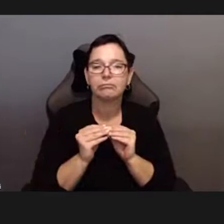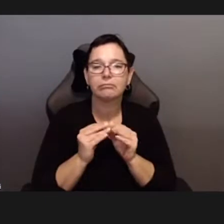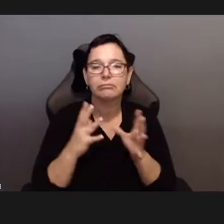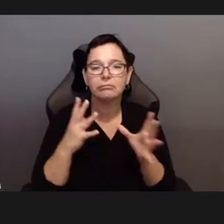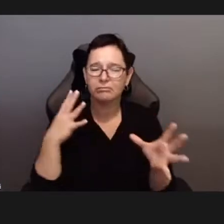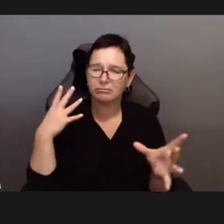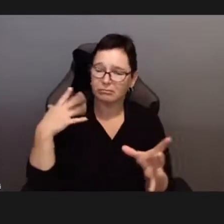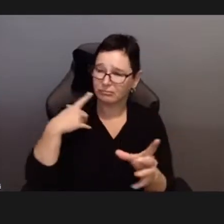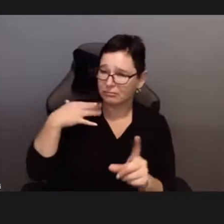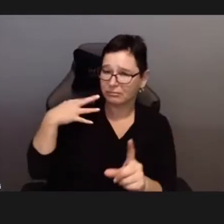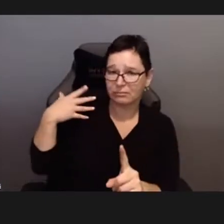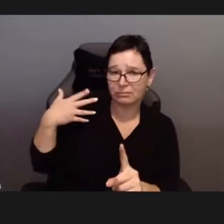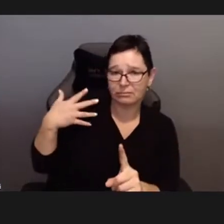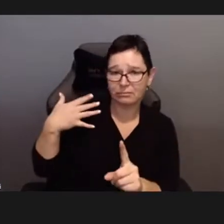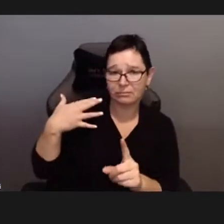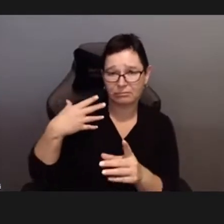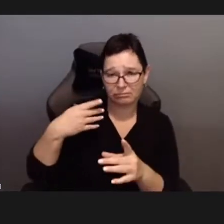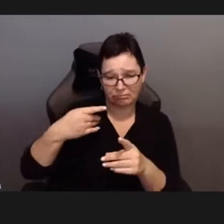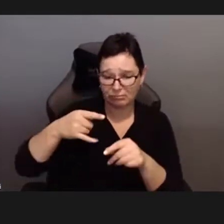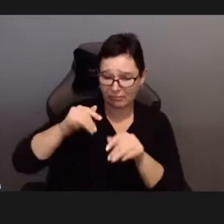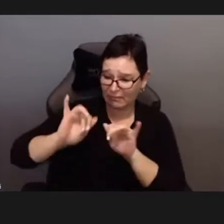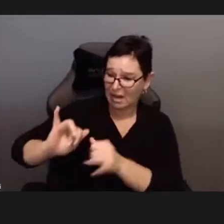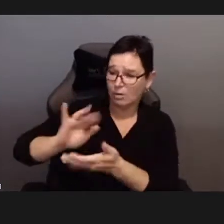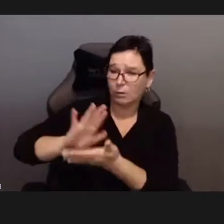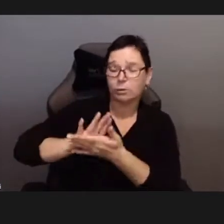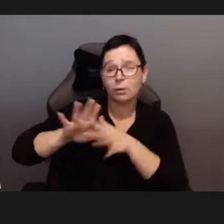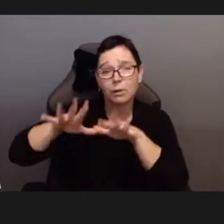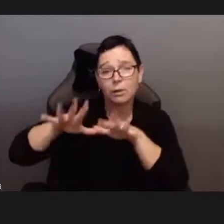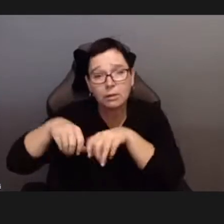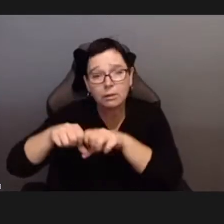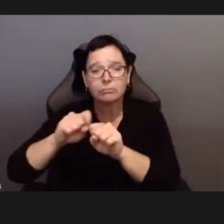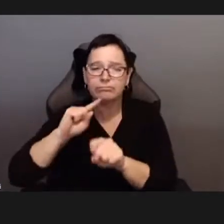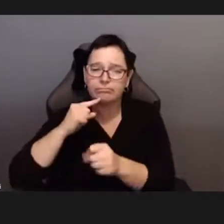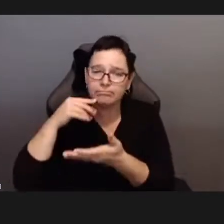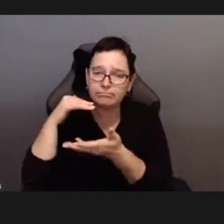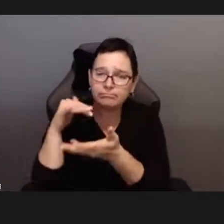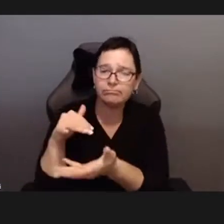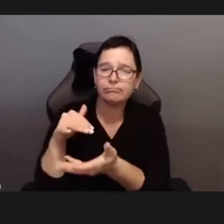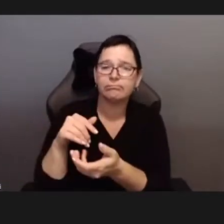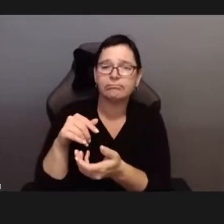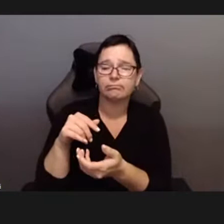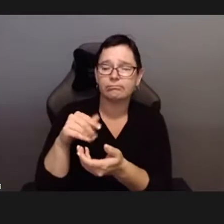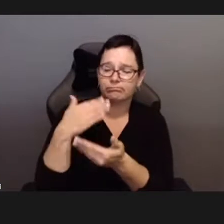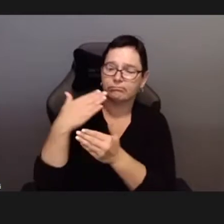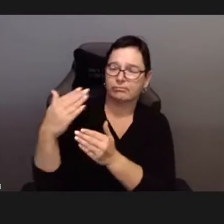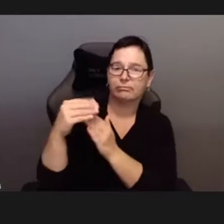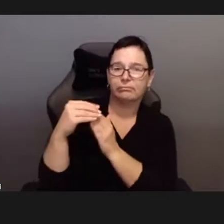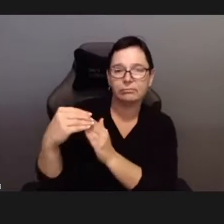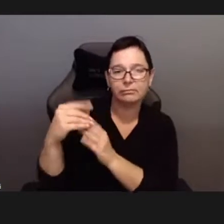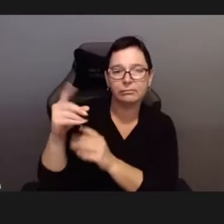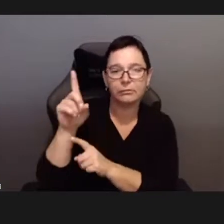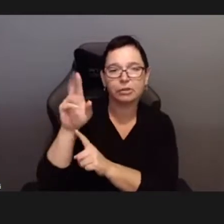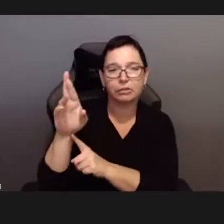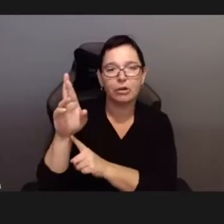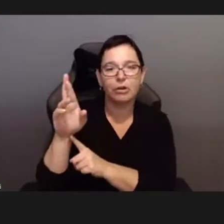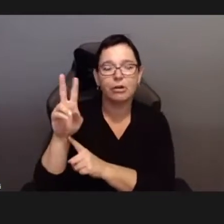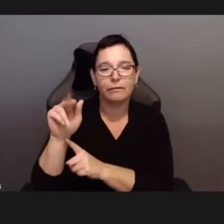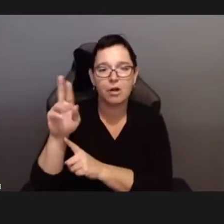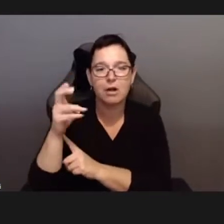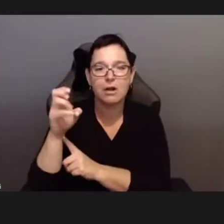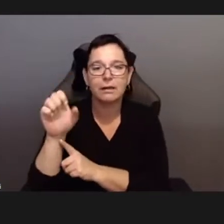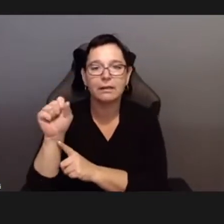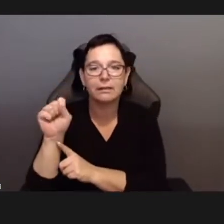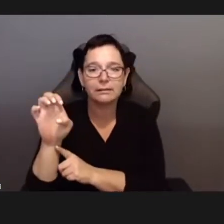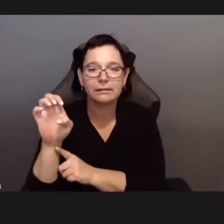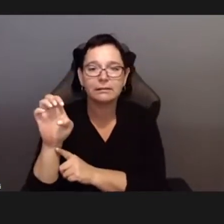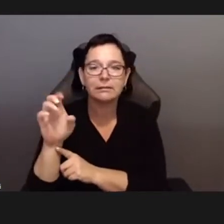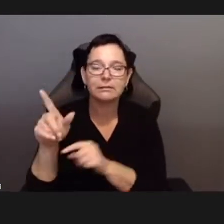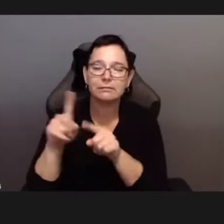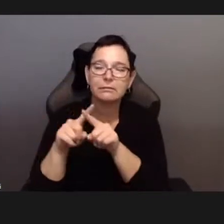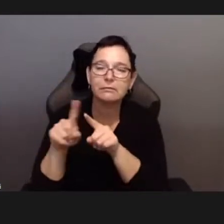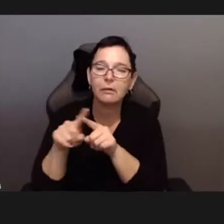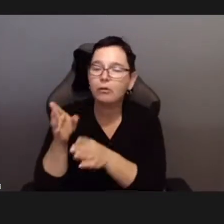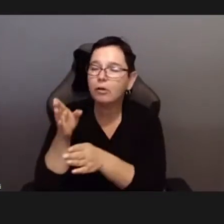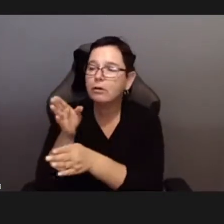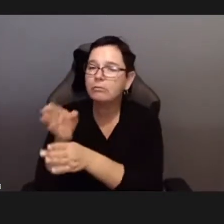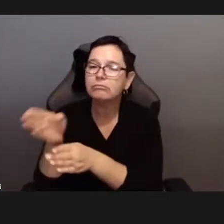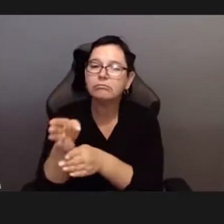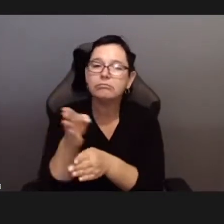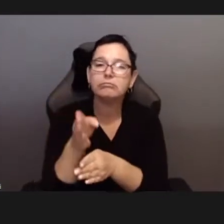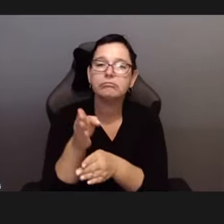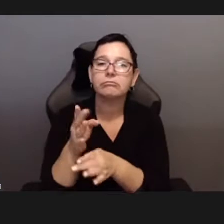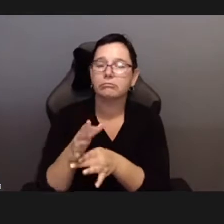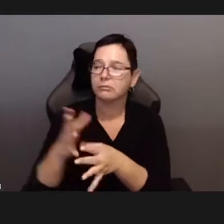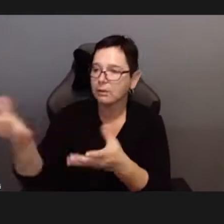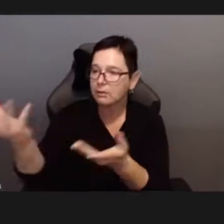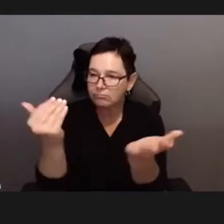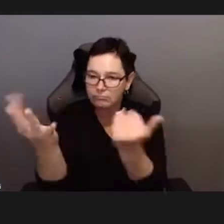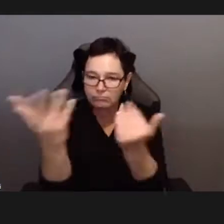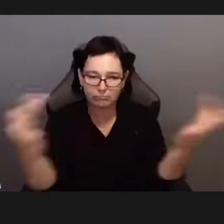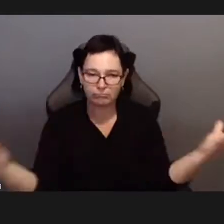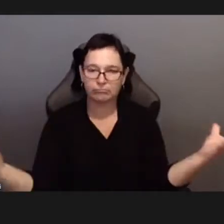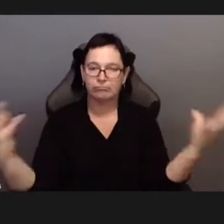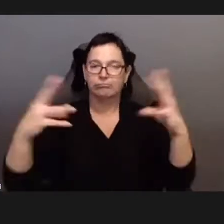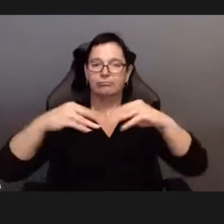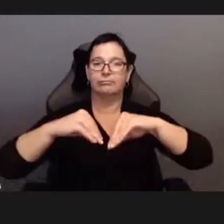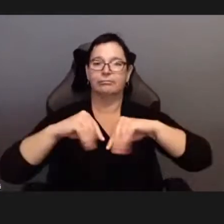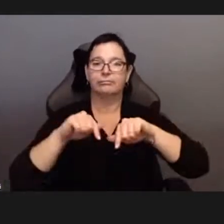We work with minds that are different, that provoke us to remain care, love, intimacy health risk, and grief.